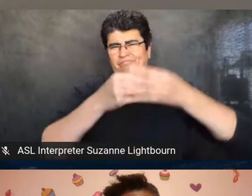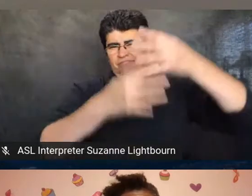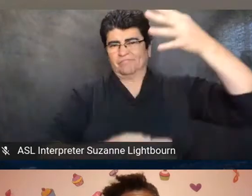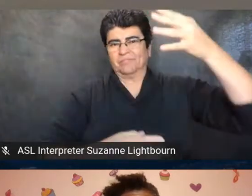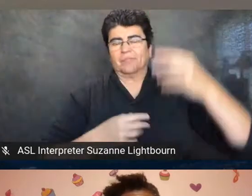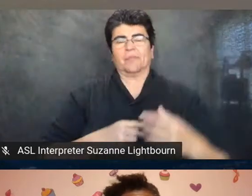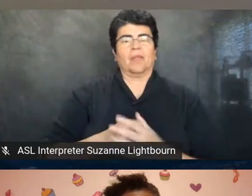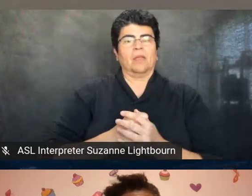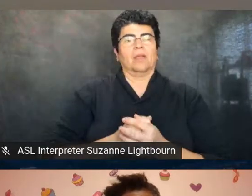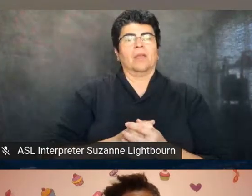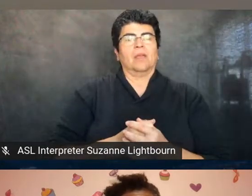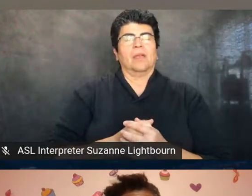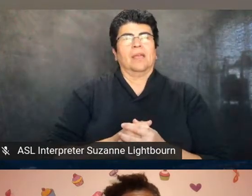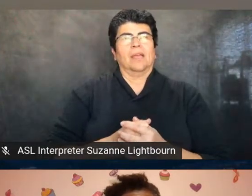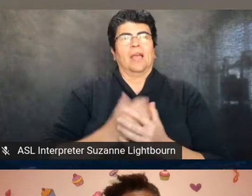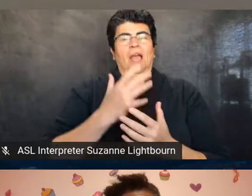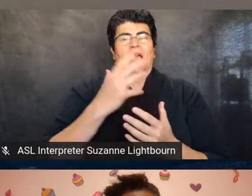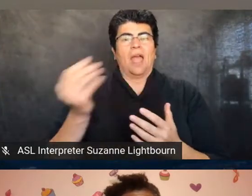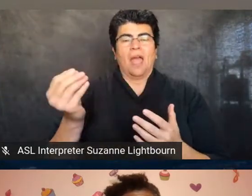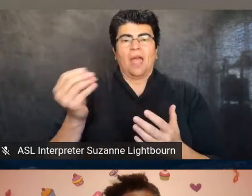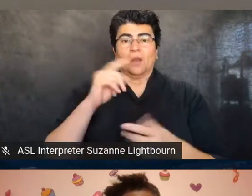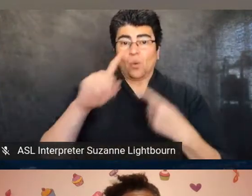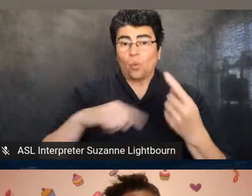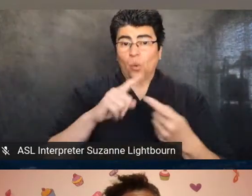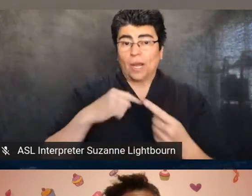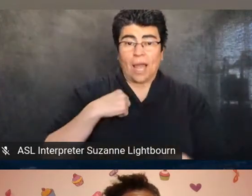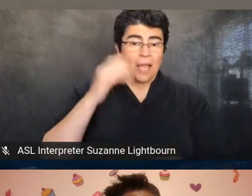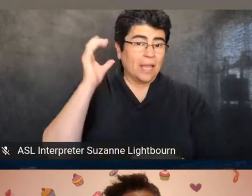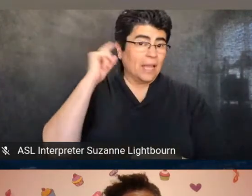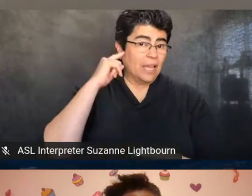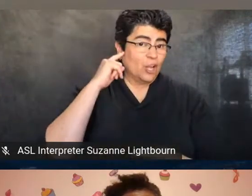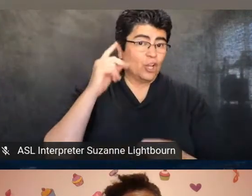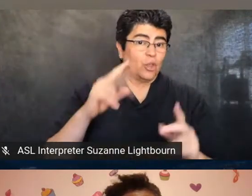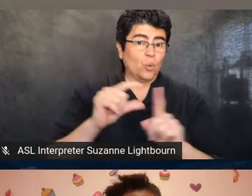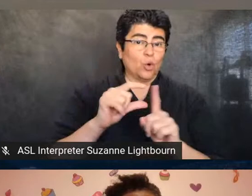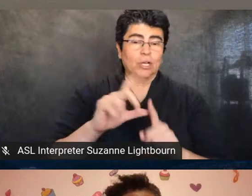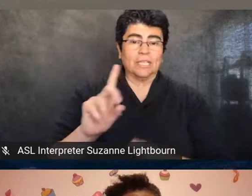And when I hear the word disabled, or disability,